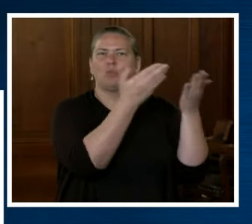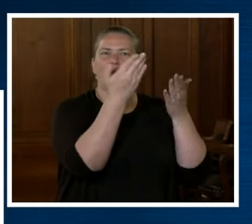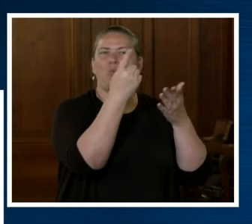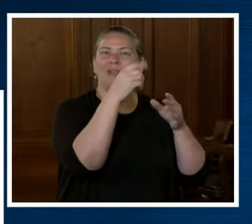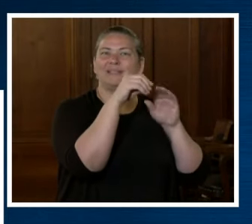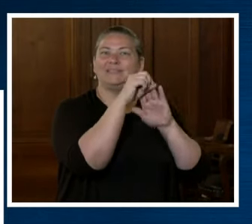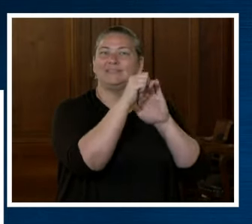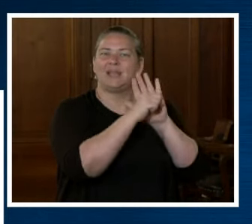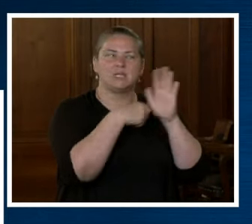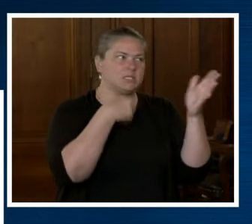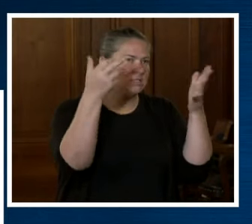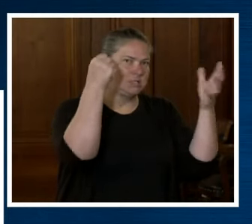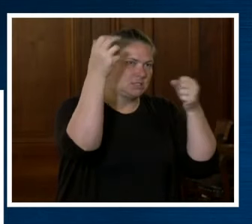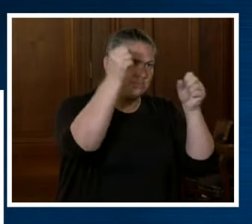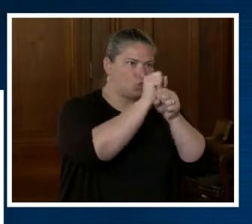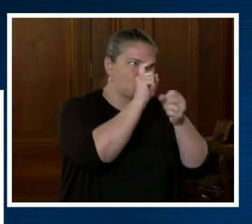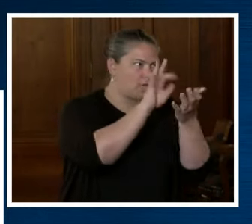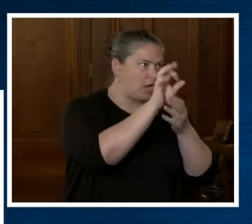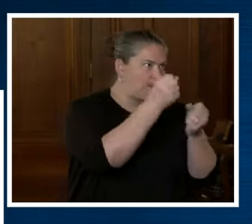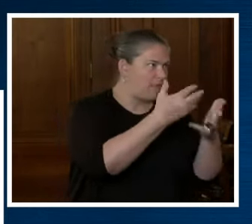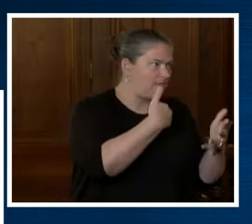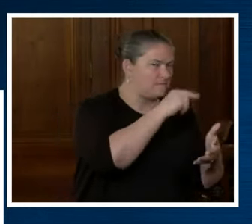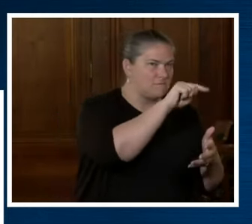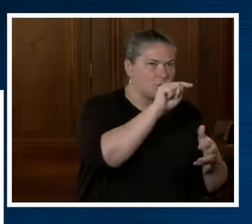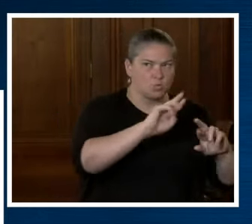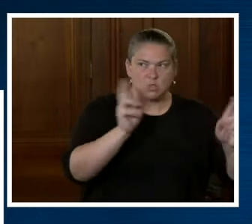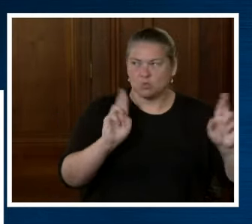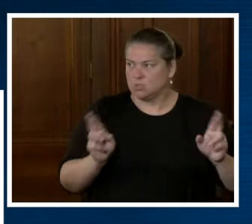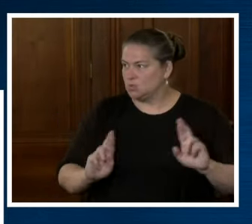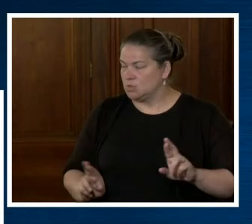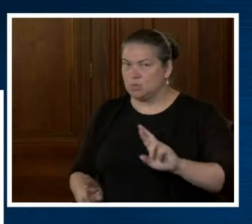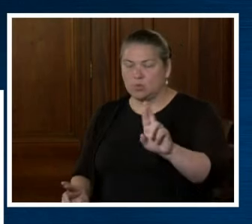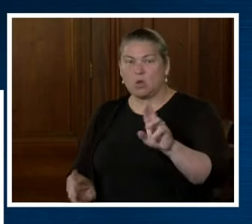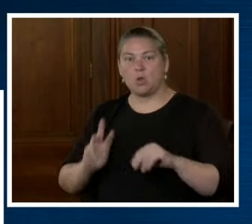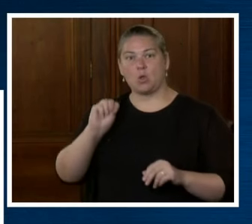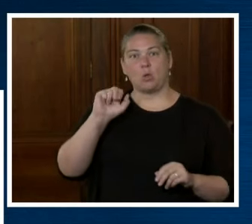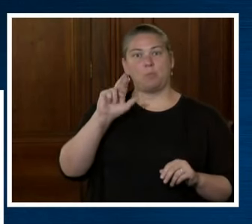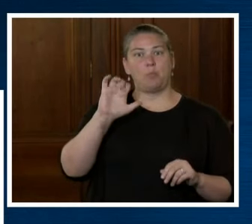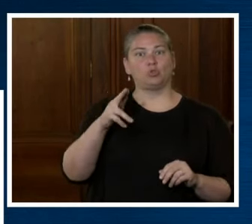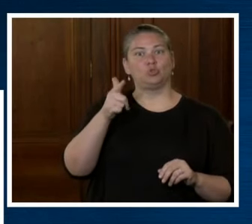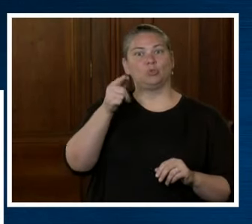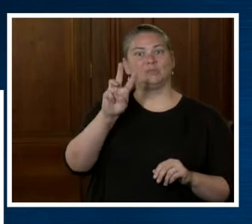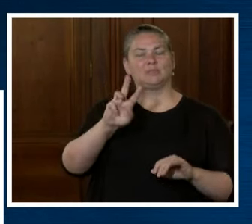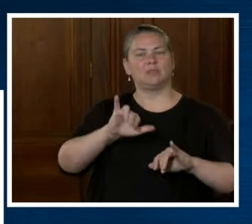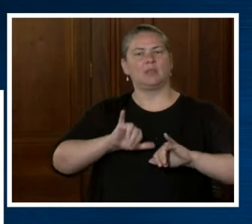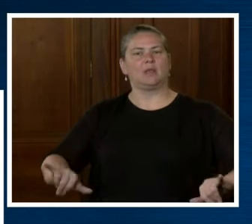SO HEALTHY AT HOME WAS A